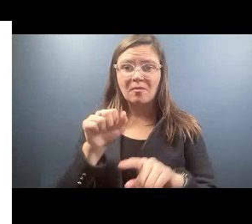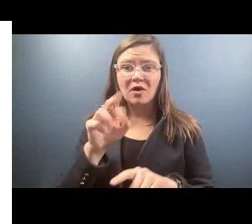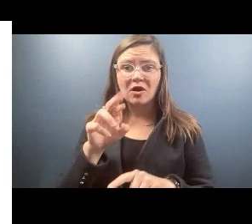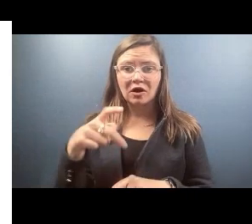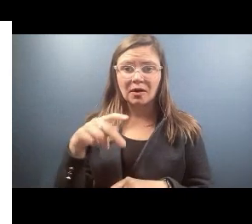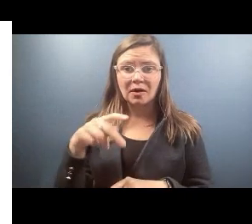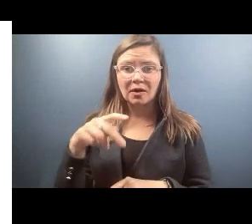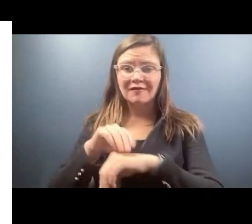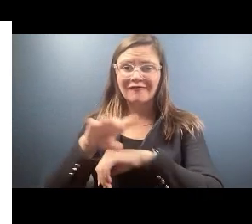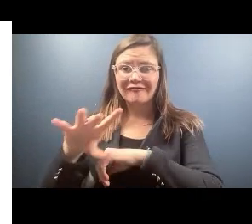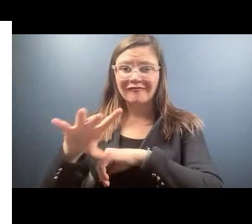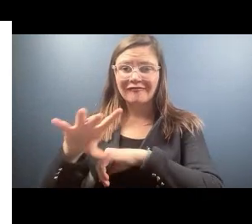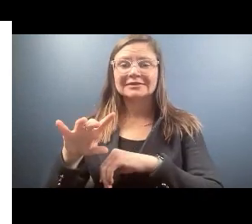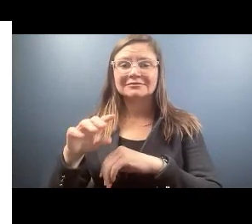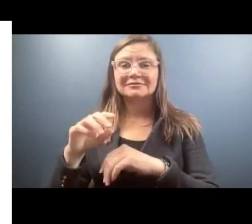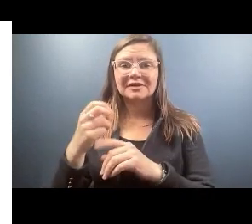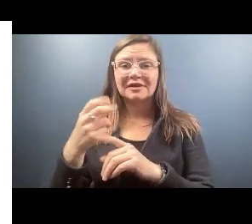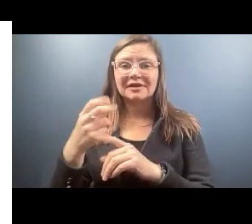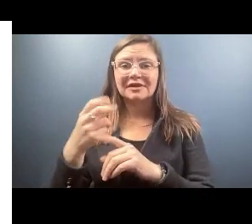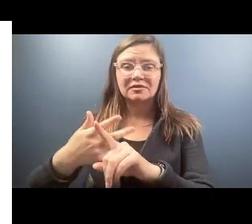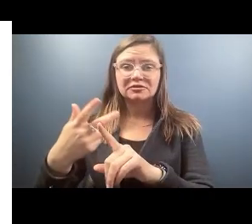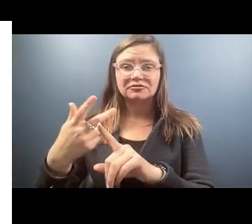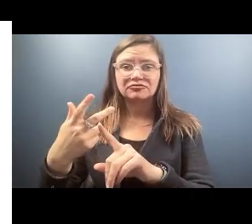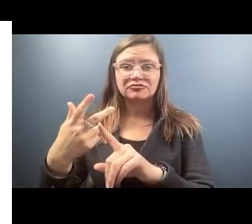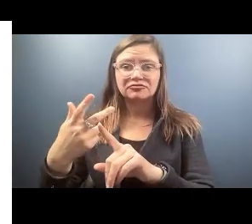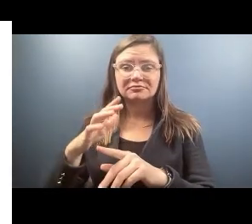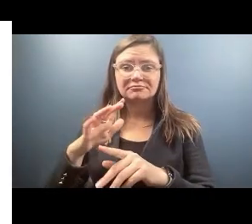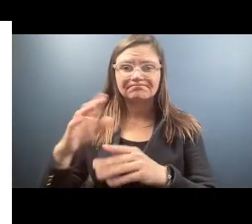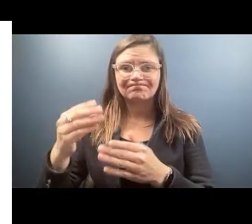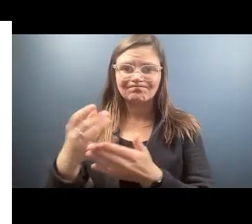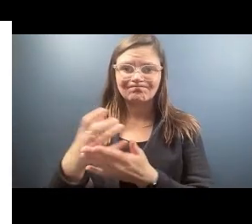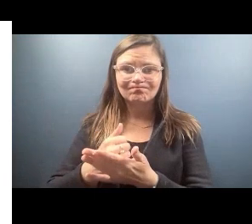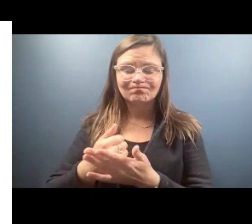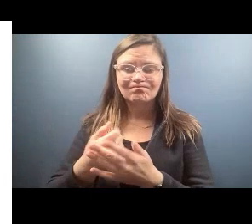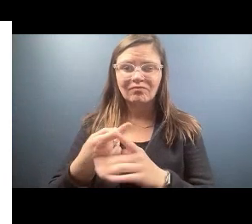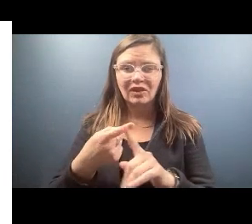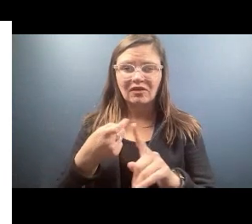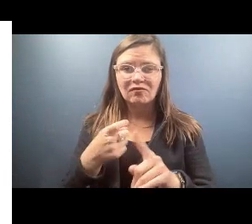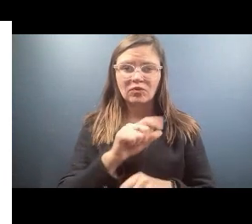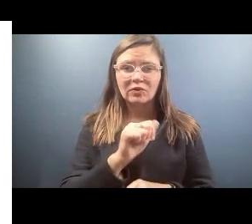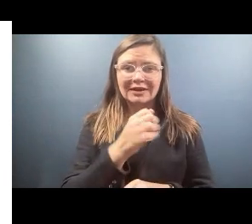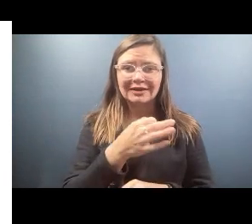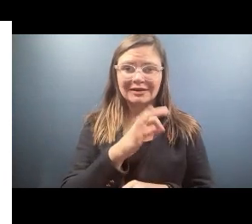and retention of home care aids providing waiver services from 2019 to 2025?